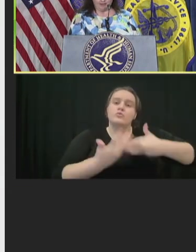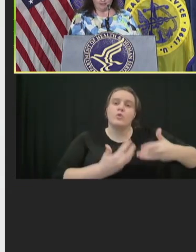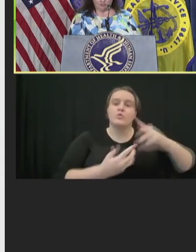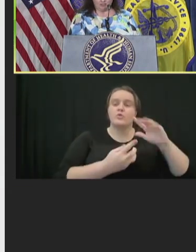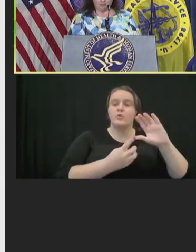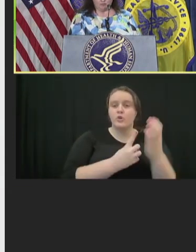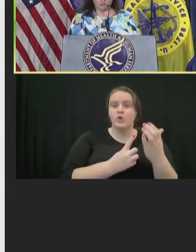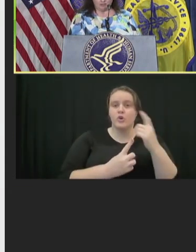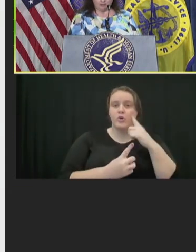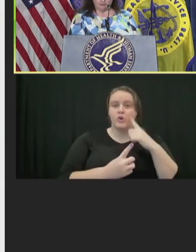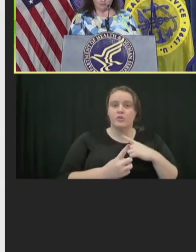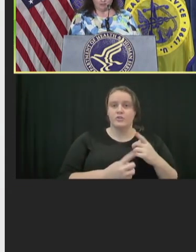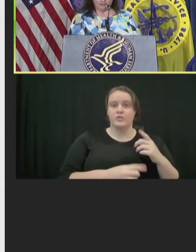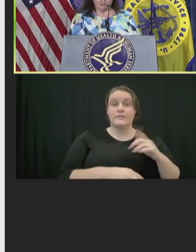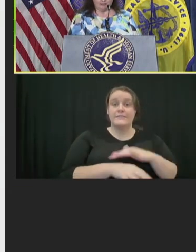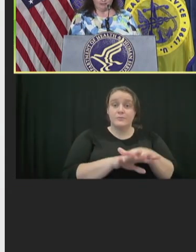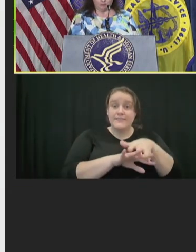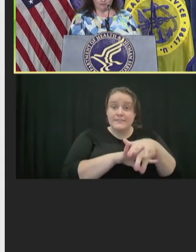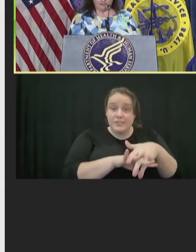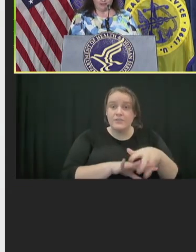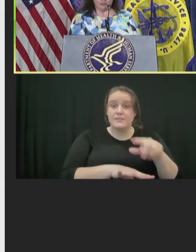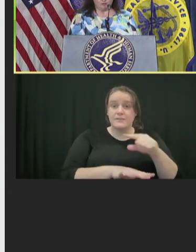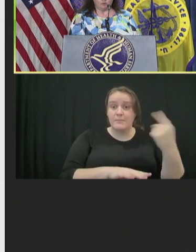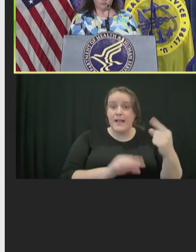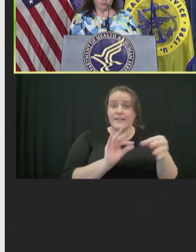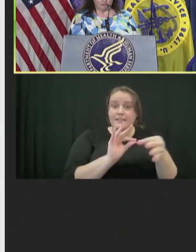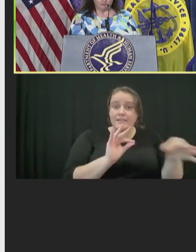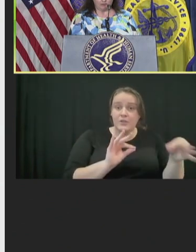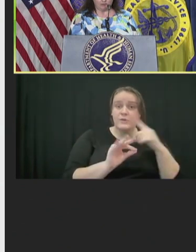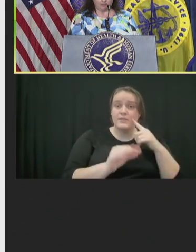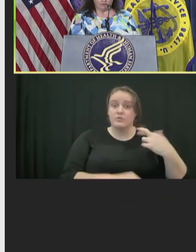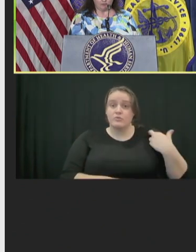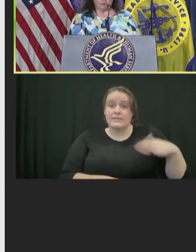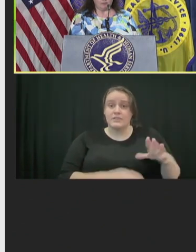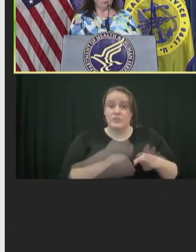Indigenous, racialized communities, linguistic and/or religious minority groups, newcomers,